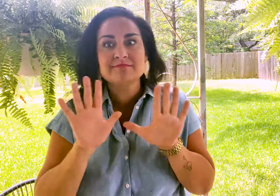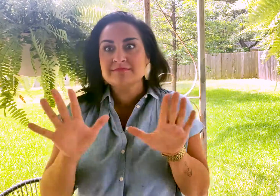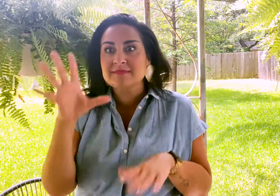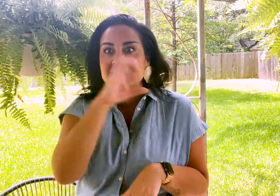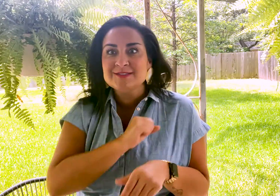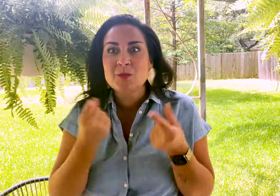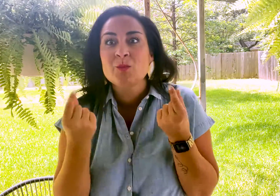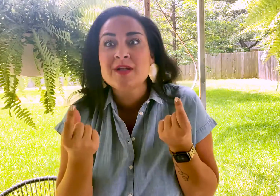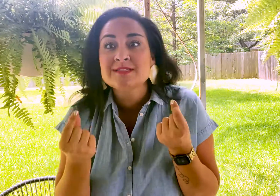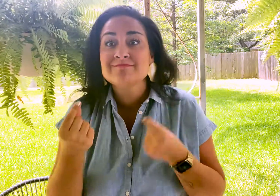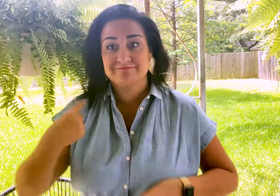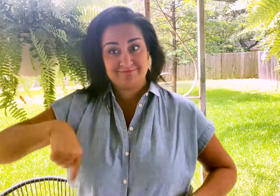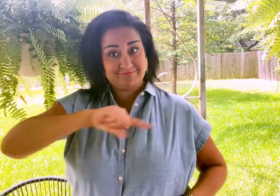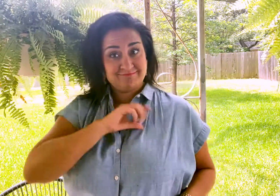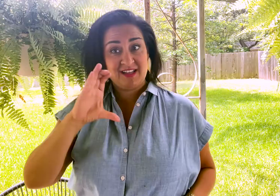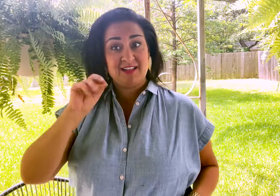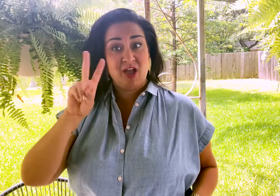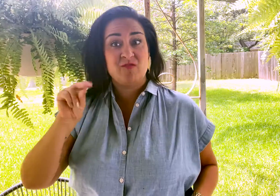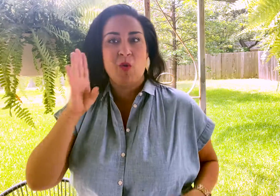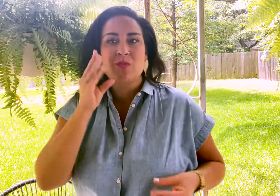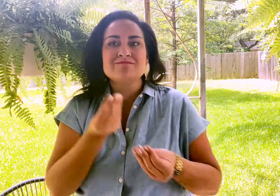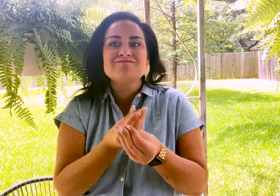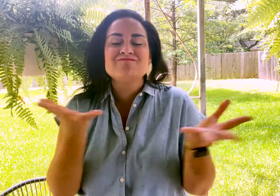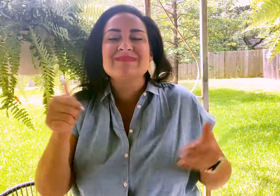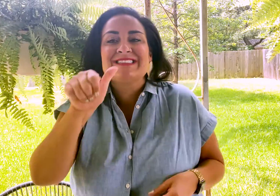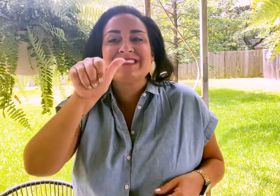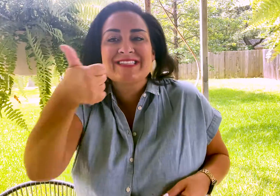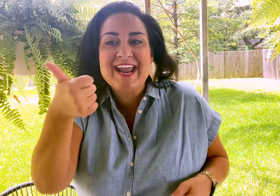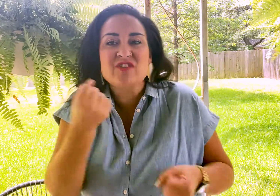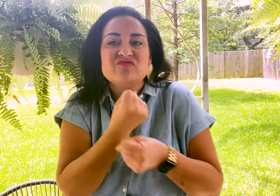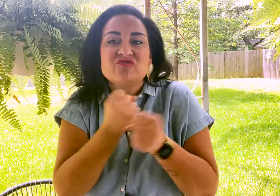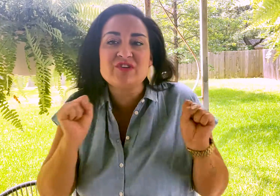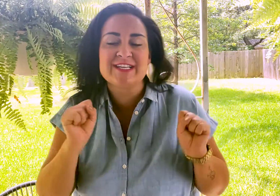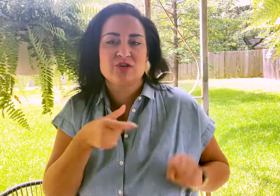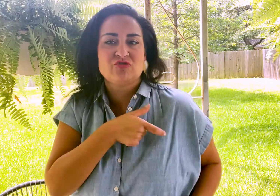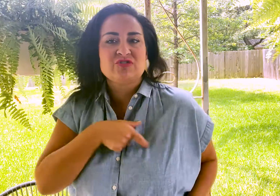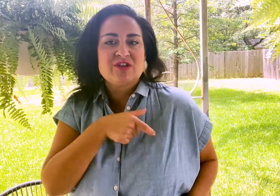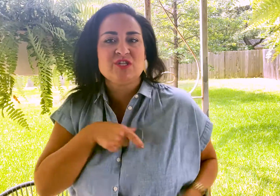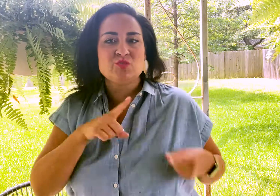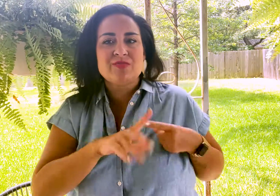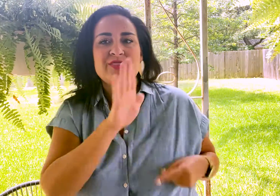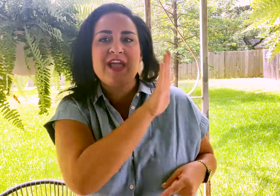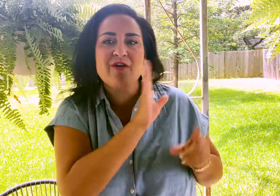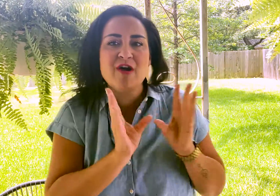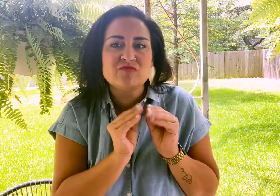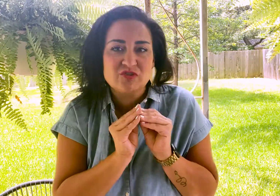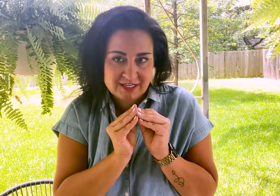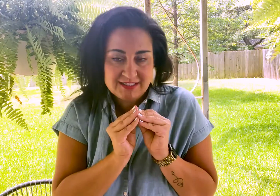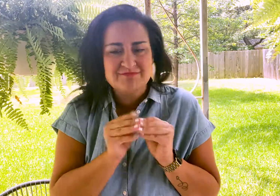Guess what? We will be giving out 10 free registrations.